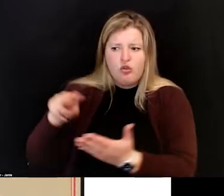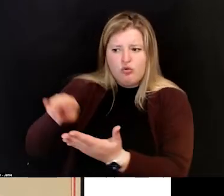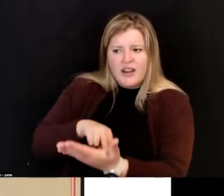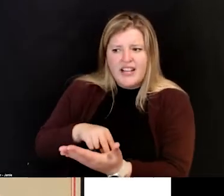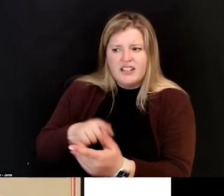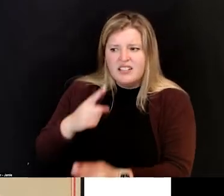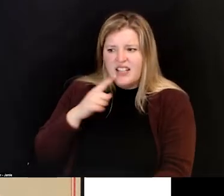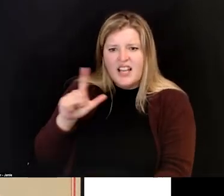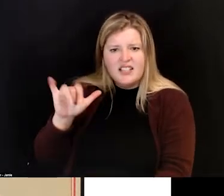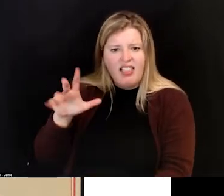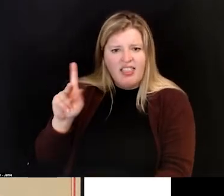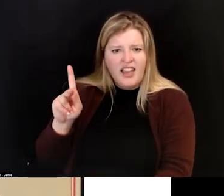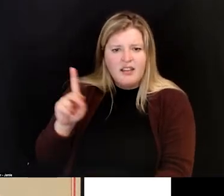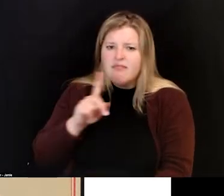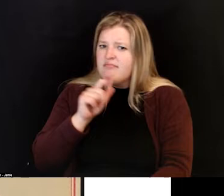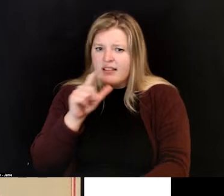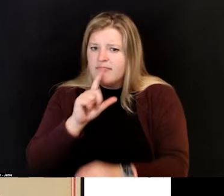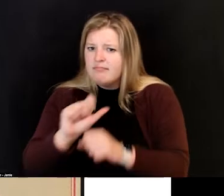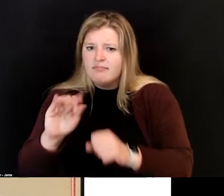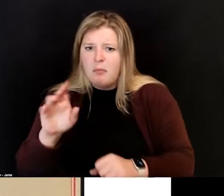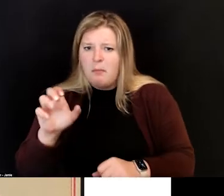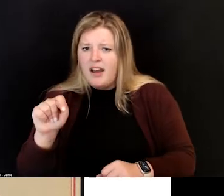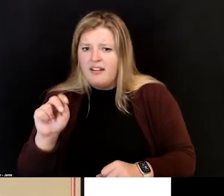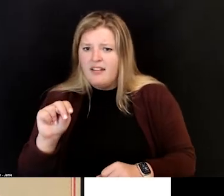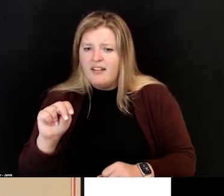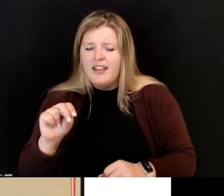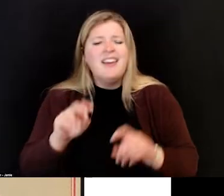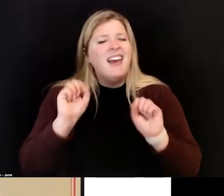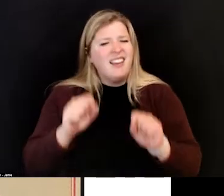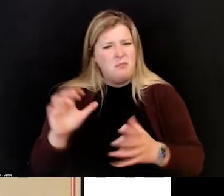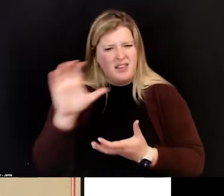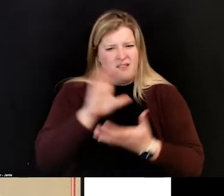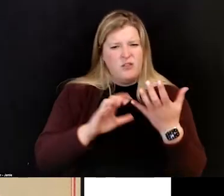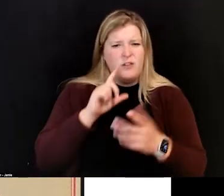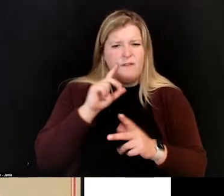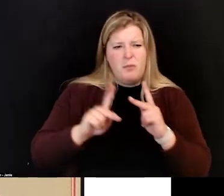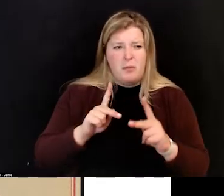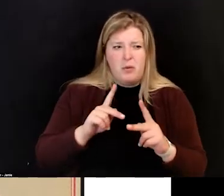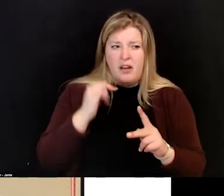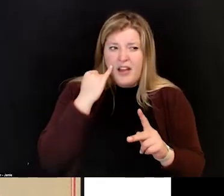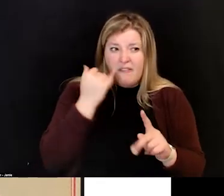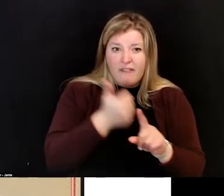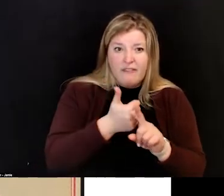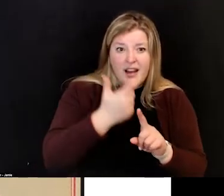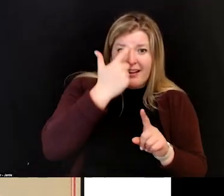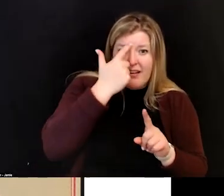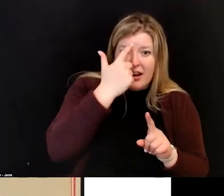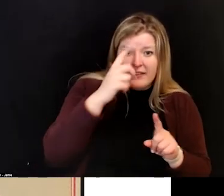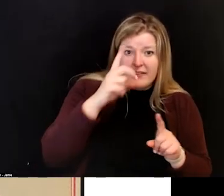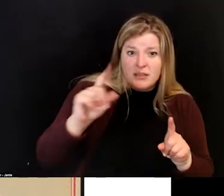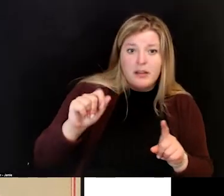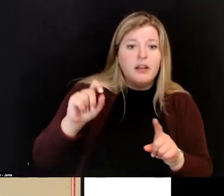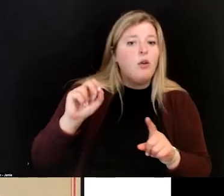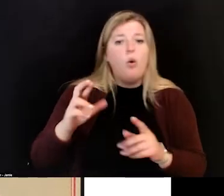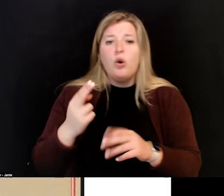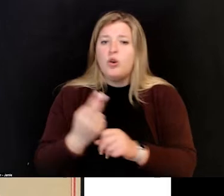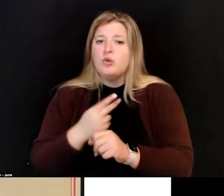and that can be confusing for people in the cognitive space. It can be confusing for people who are also using a screen reader.